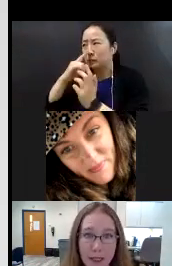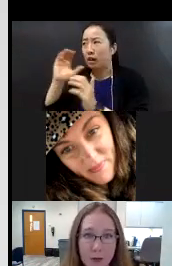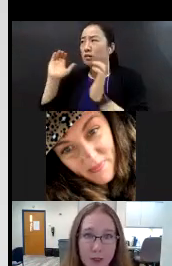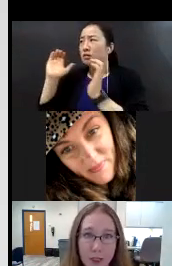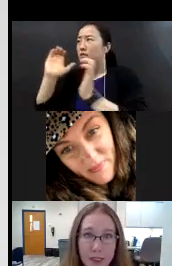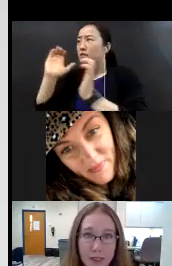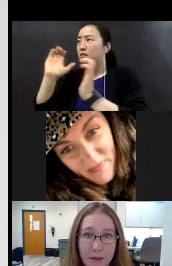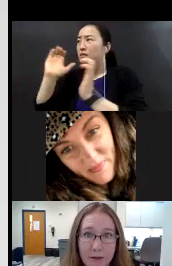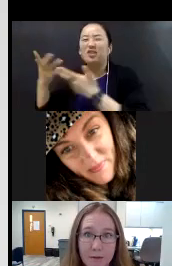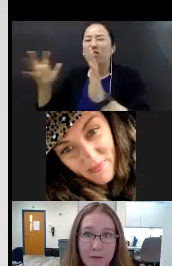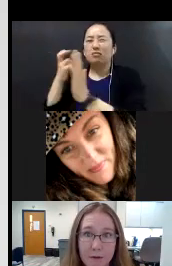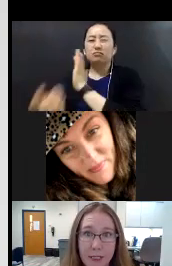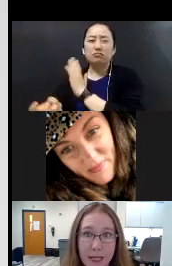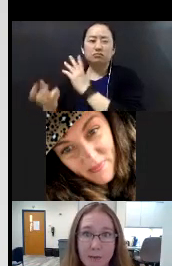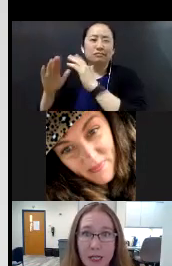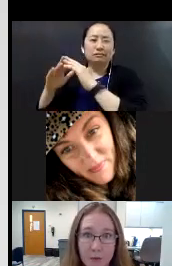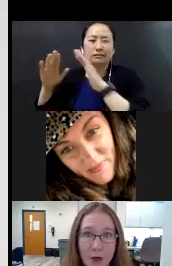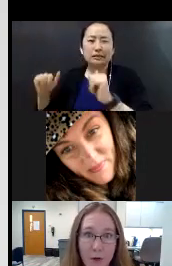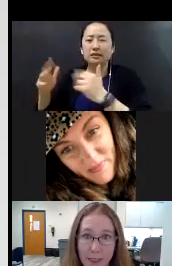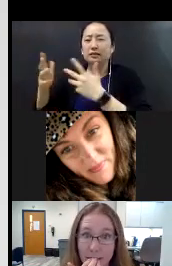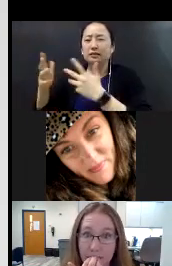ENTRENCHED IN CASE MANAGEMENT ALL THE TIME.